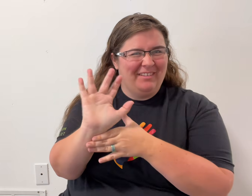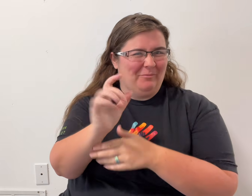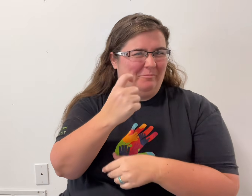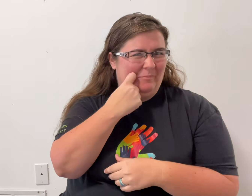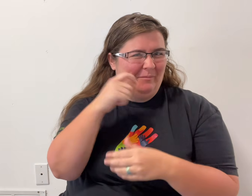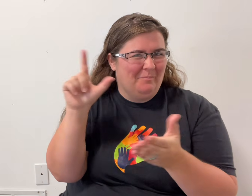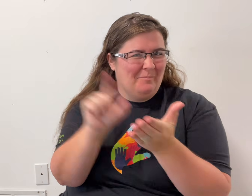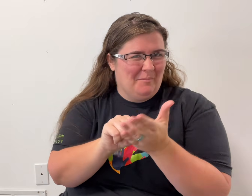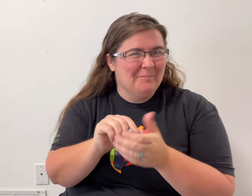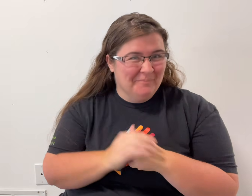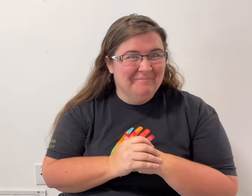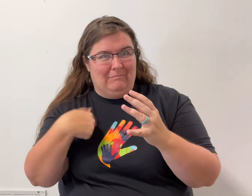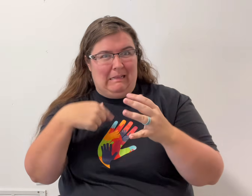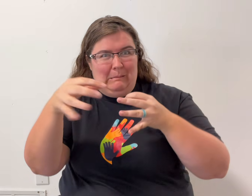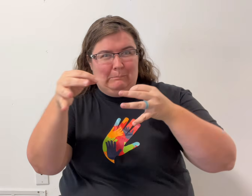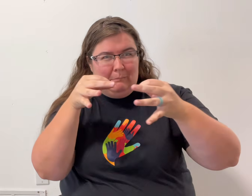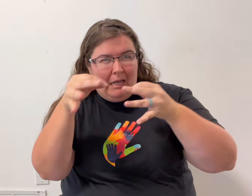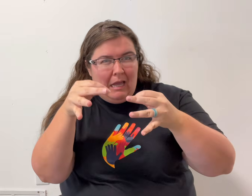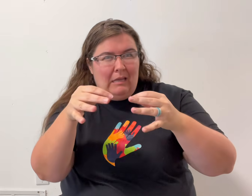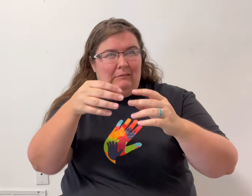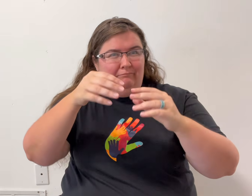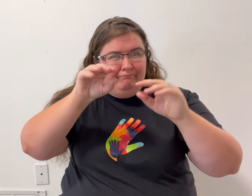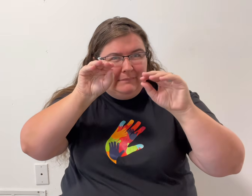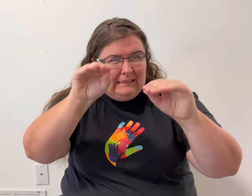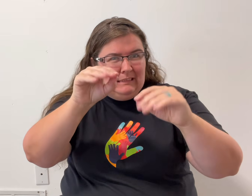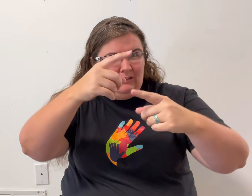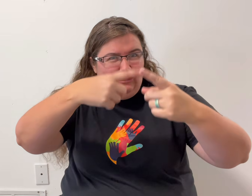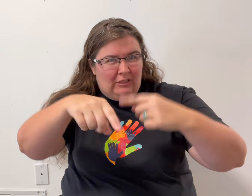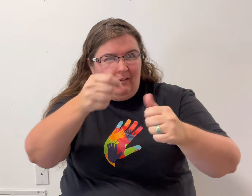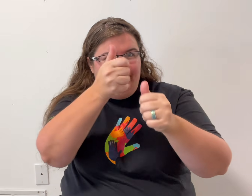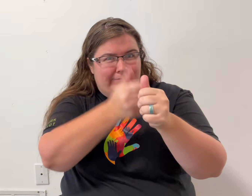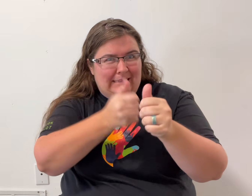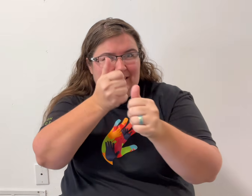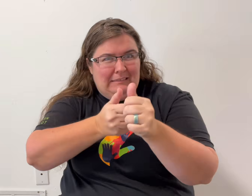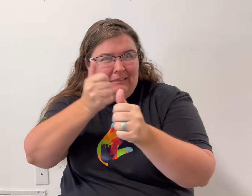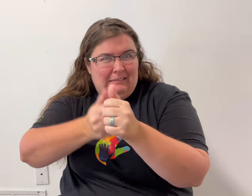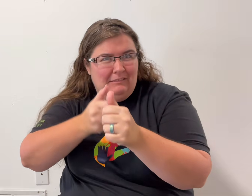that they recently published. I'm going to explain and teach you each sign